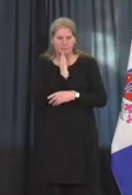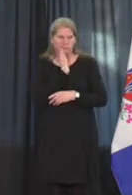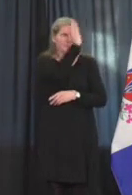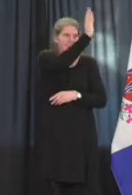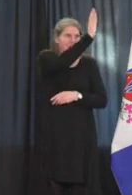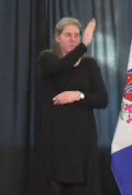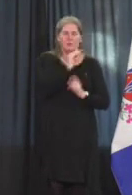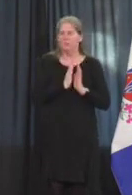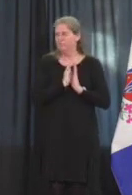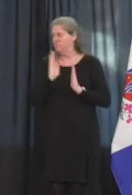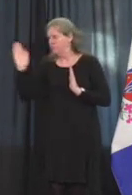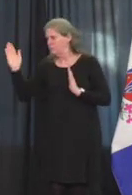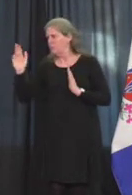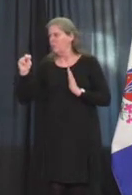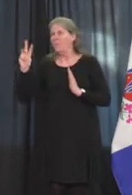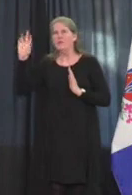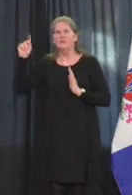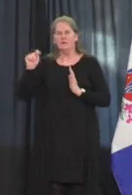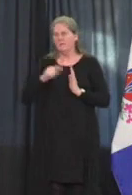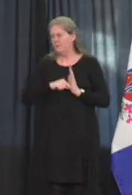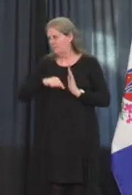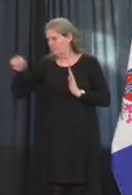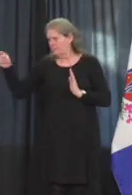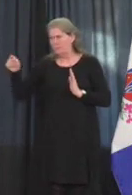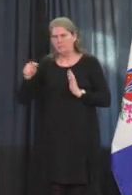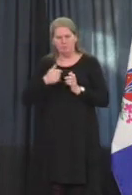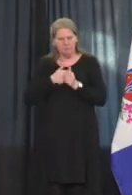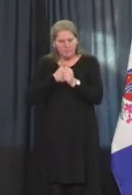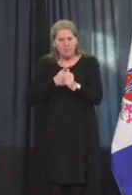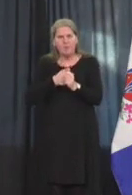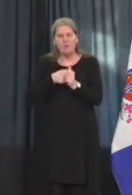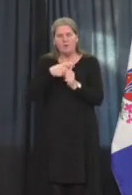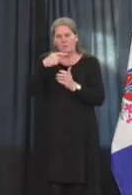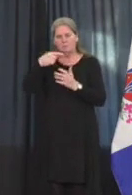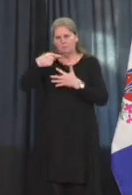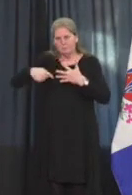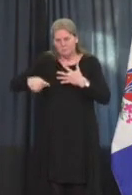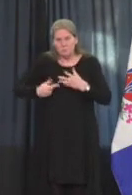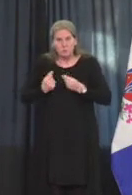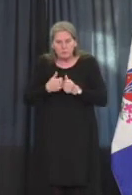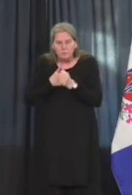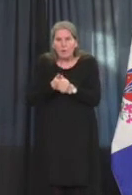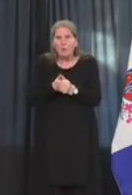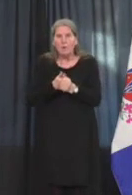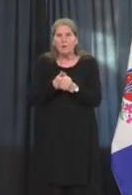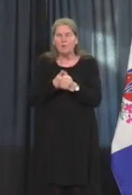THEN WE WILL PROVIDE GUIDELINES FOR YOU TO DO THAT IN A SAFE